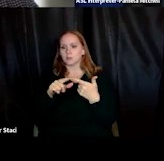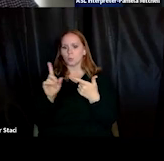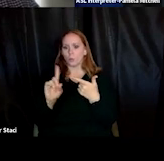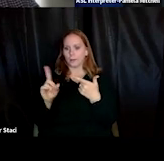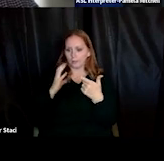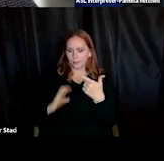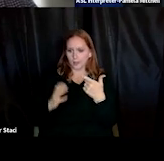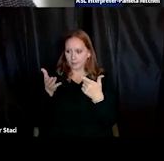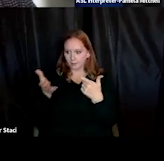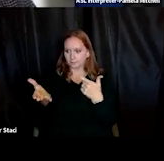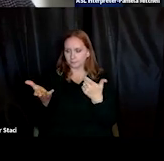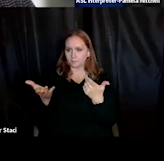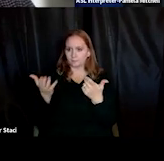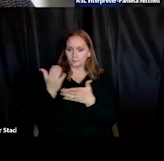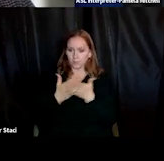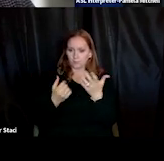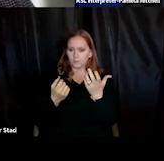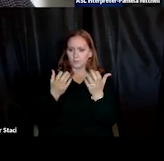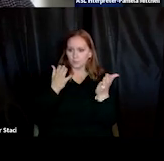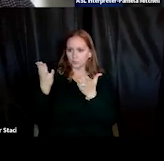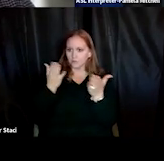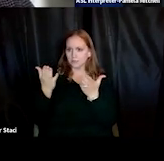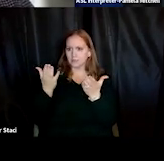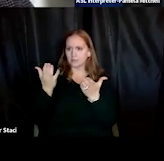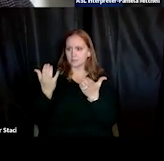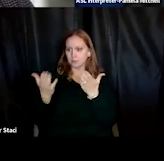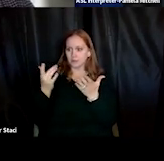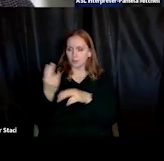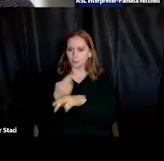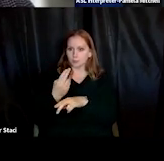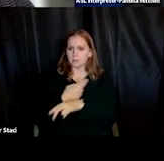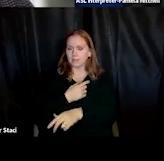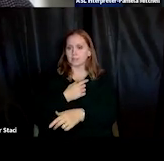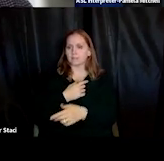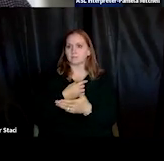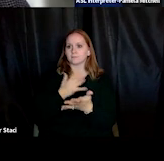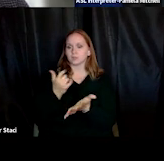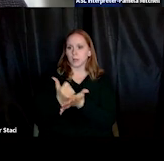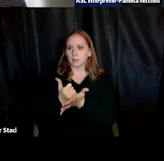some of the services that they may have tapped into in order for us to help with the claim